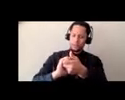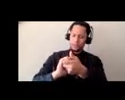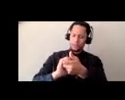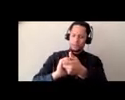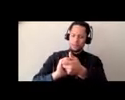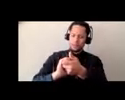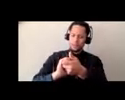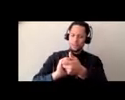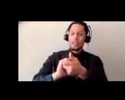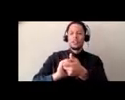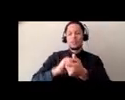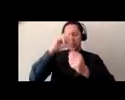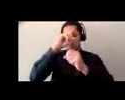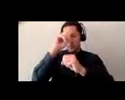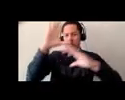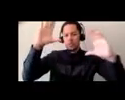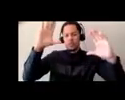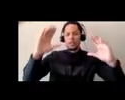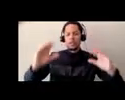just a little more impactful.